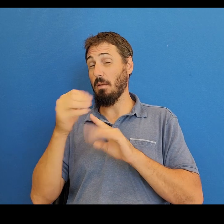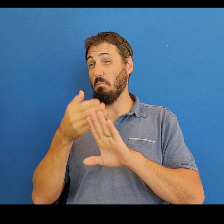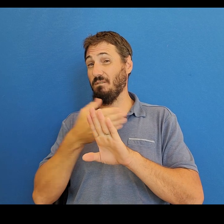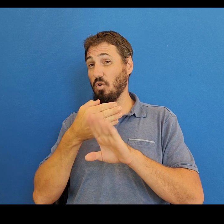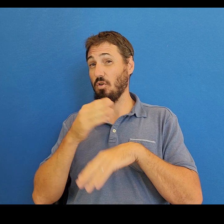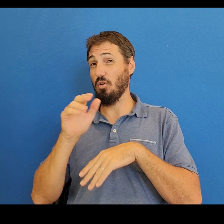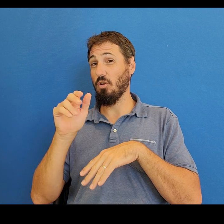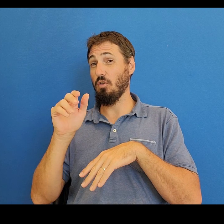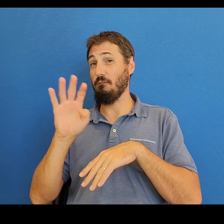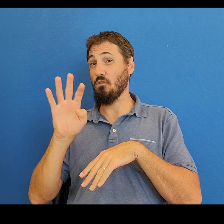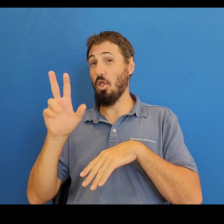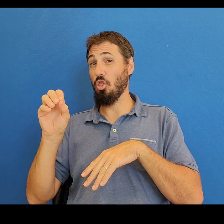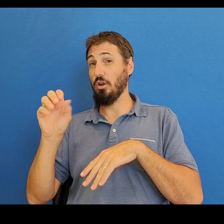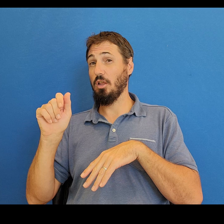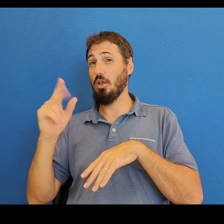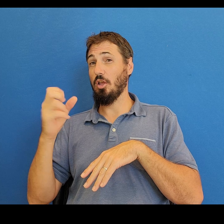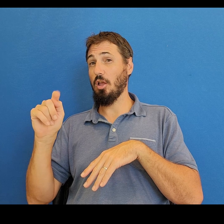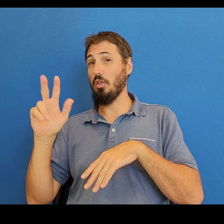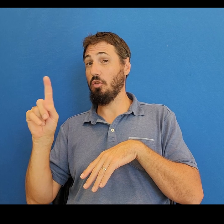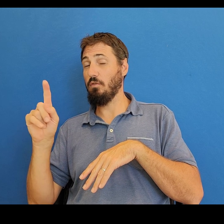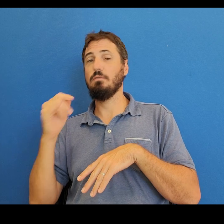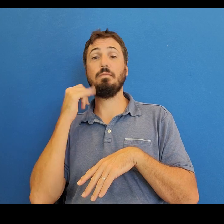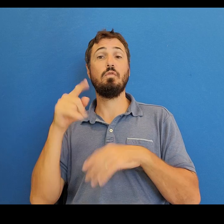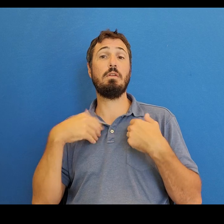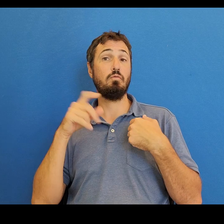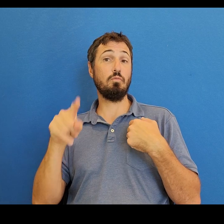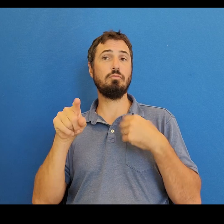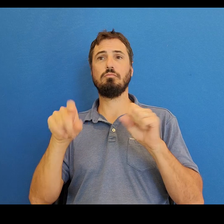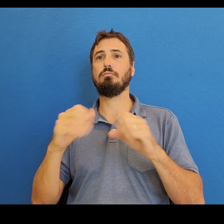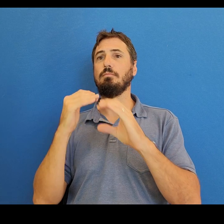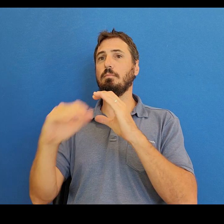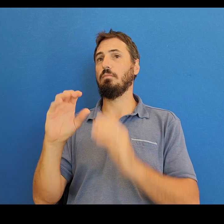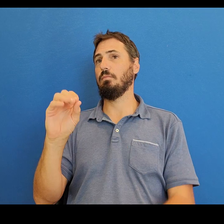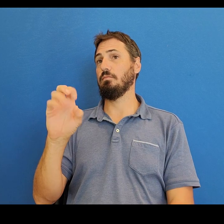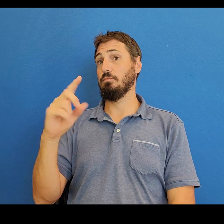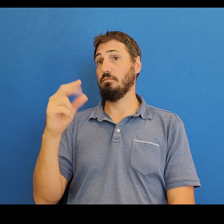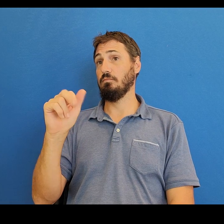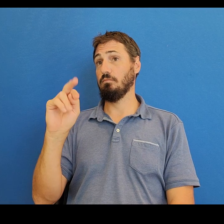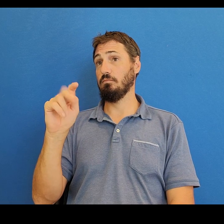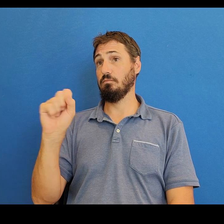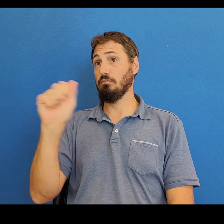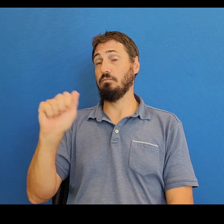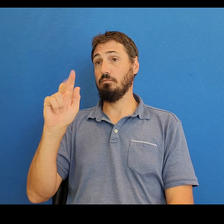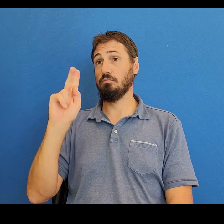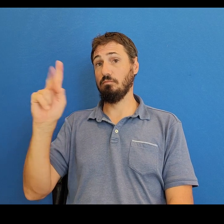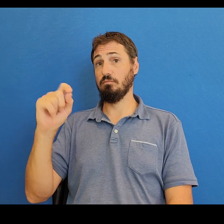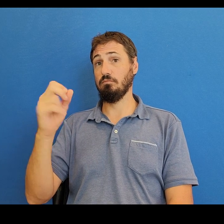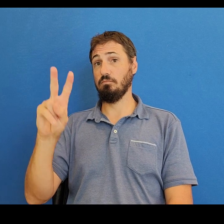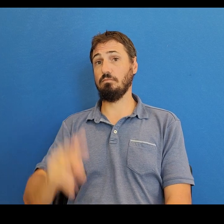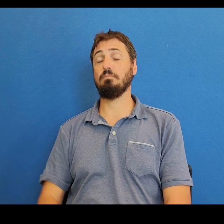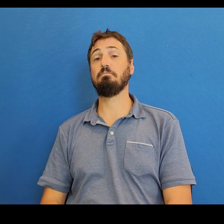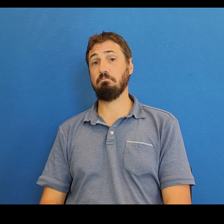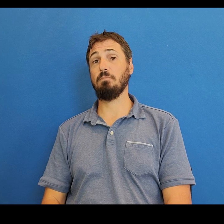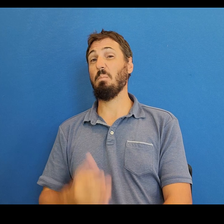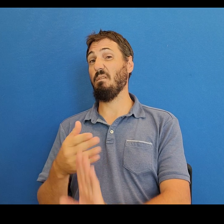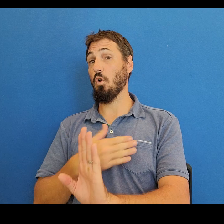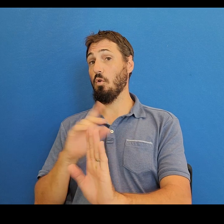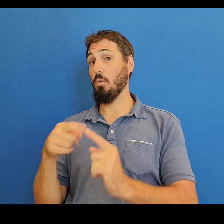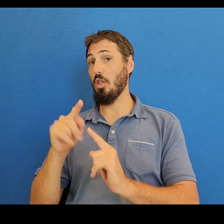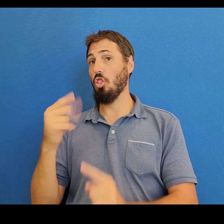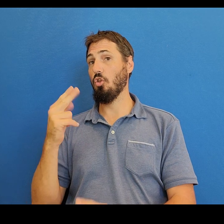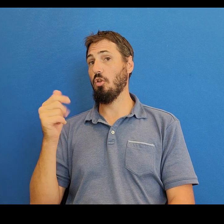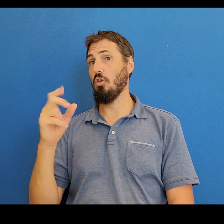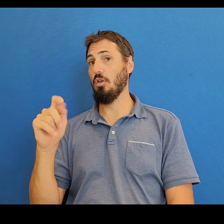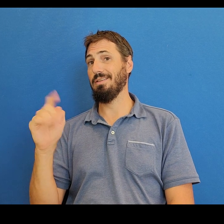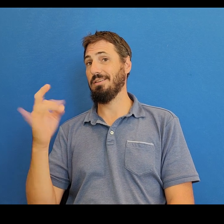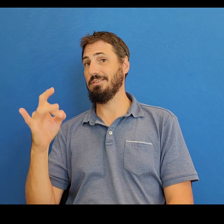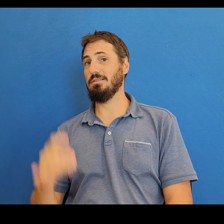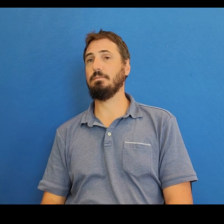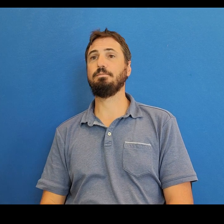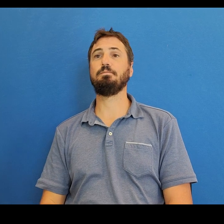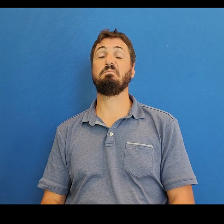before 4:30 p.m., August 31st. Questions about the grant program can be emailed to oedgrants@kauai.gov by Thursday, August 18th